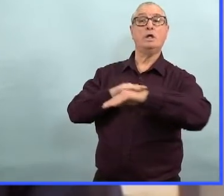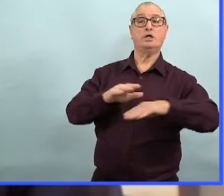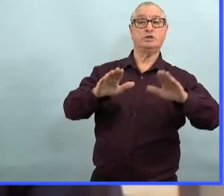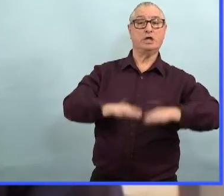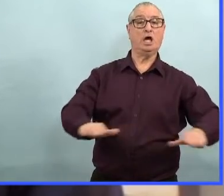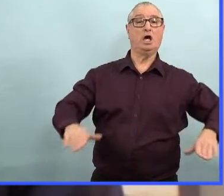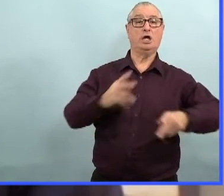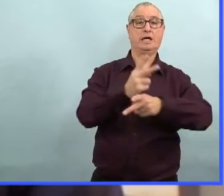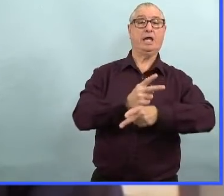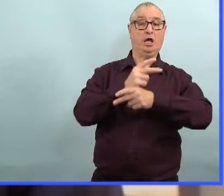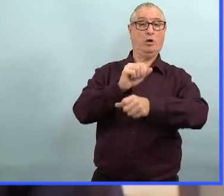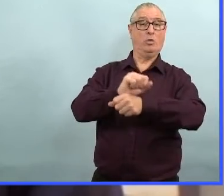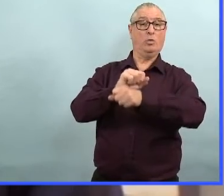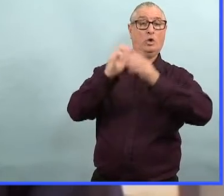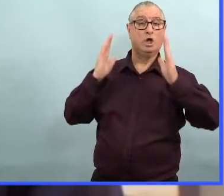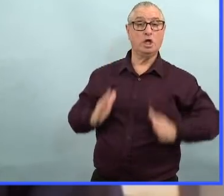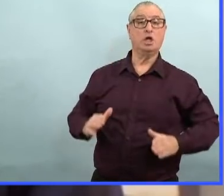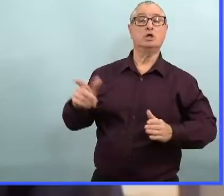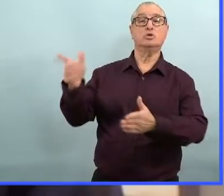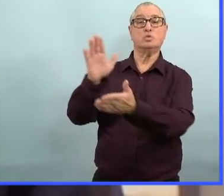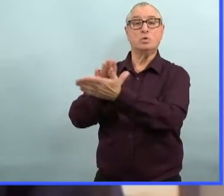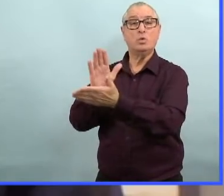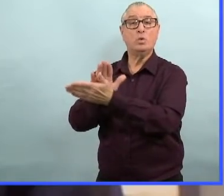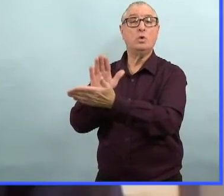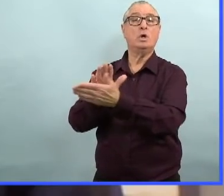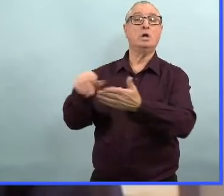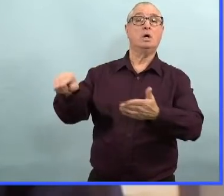will you make that commitment today to try to give these childcare workers a bit more time